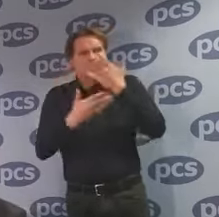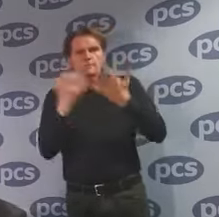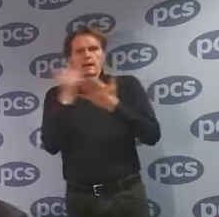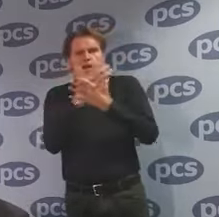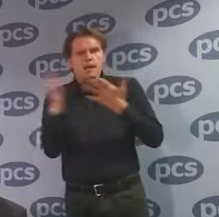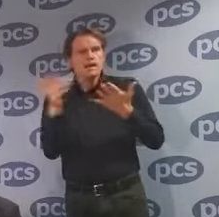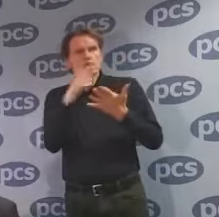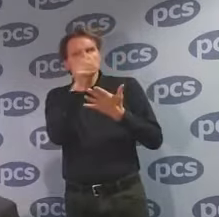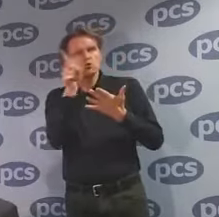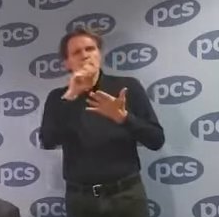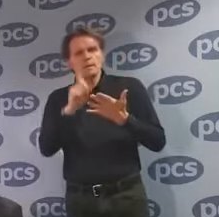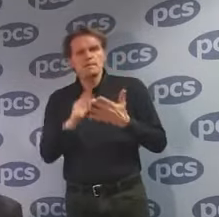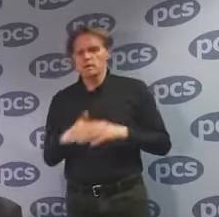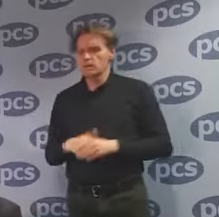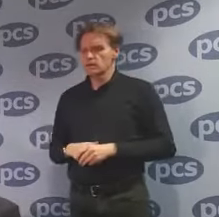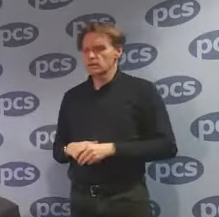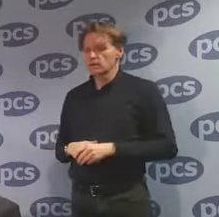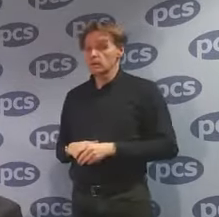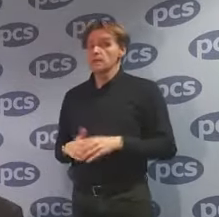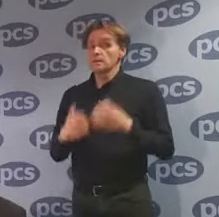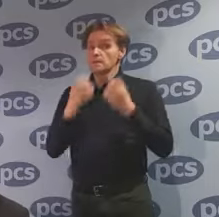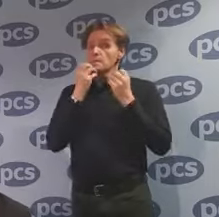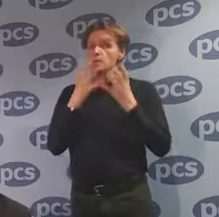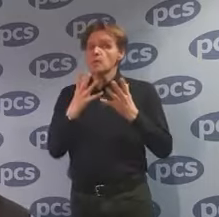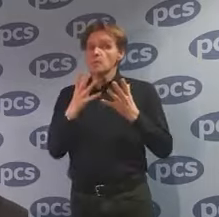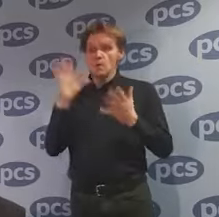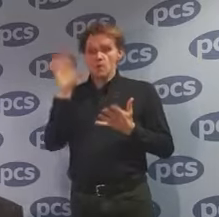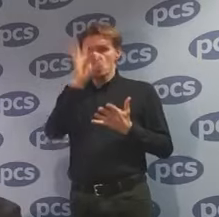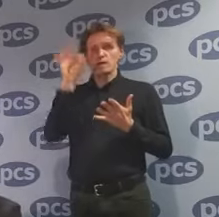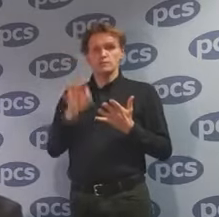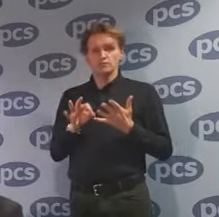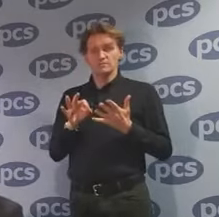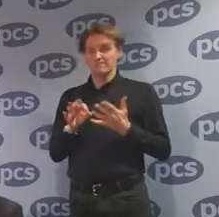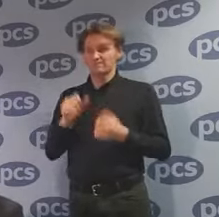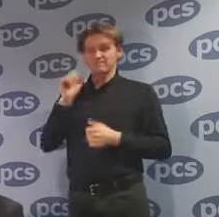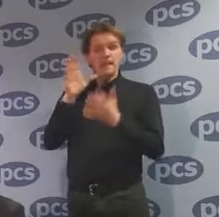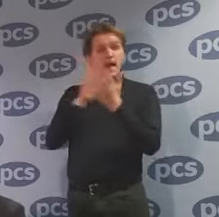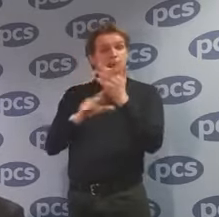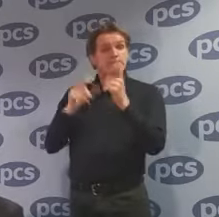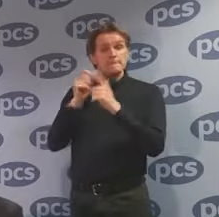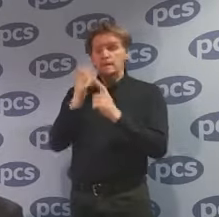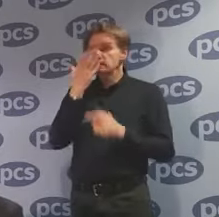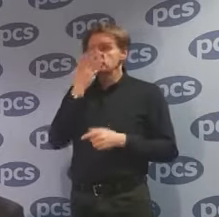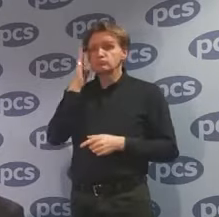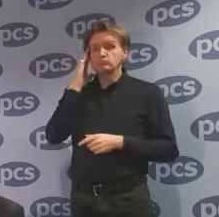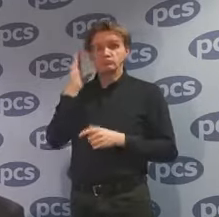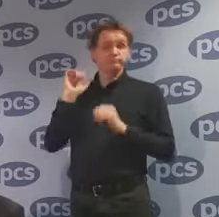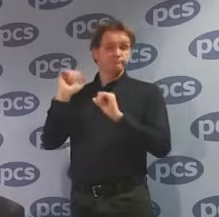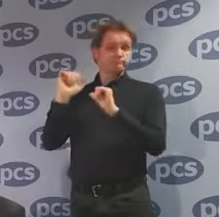another great question. On the hypocrisy of MPs I mean I tend to take